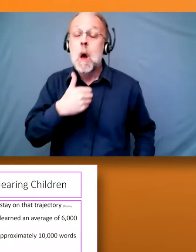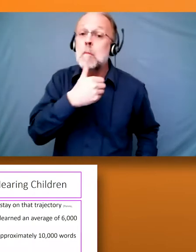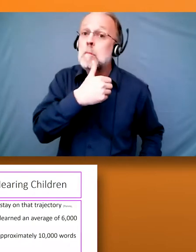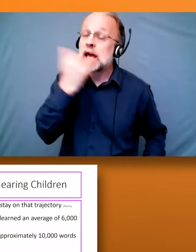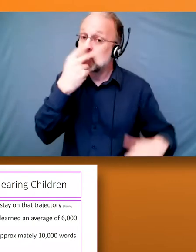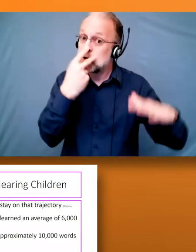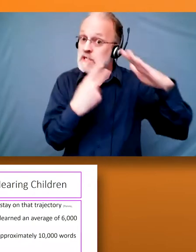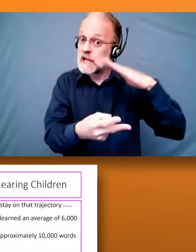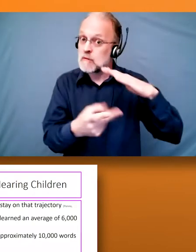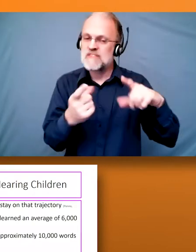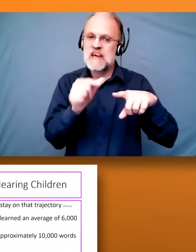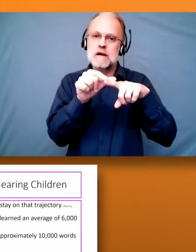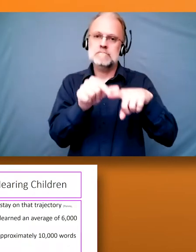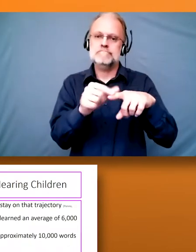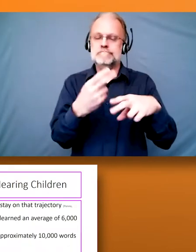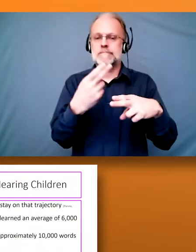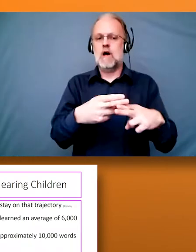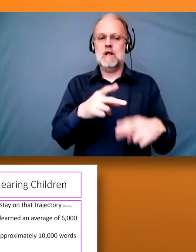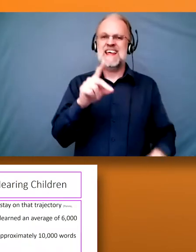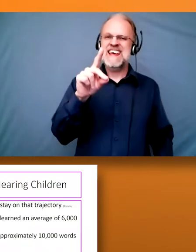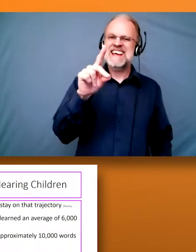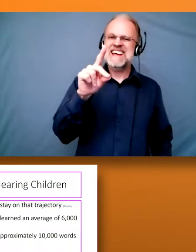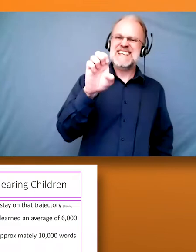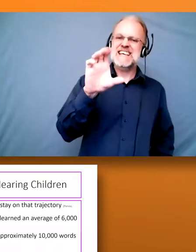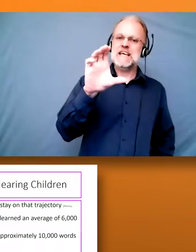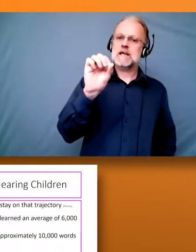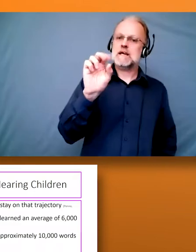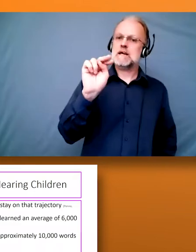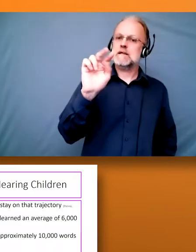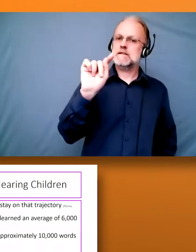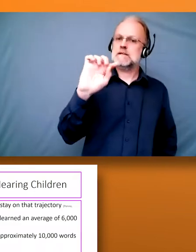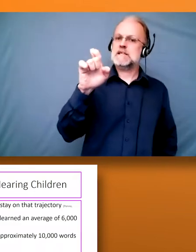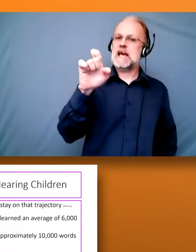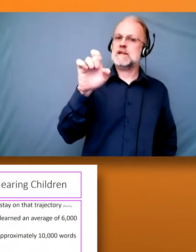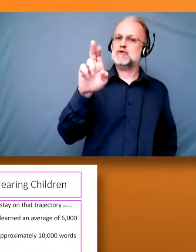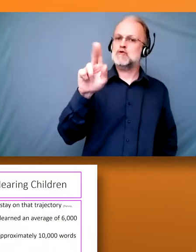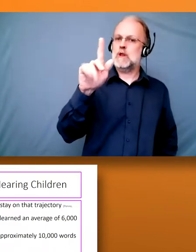Well, what is a better predictor is what they call decontextualized vocabulary.